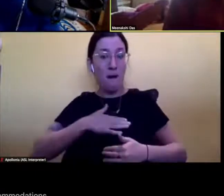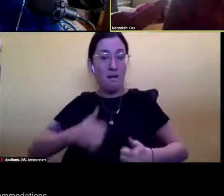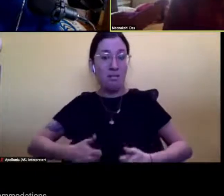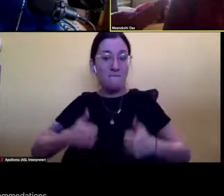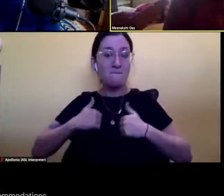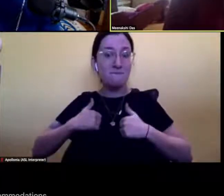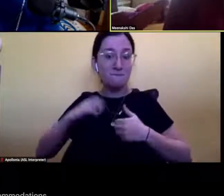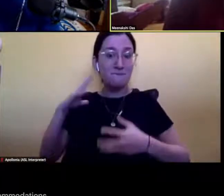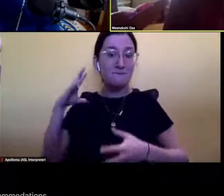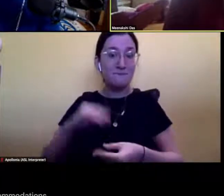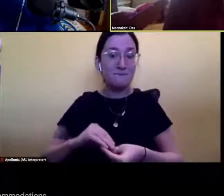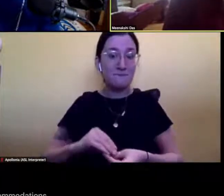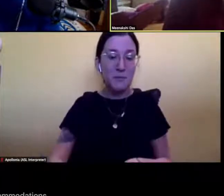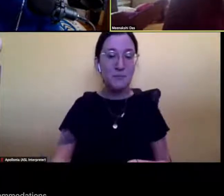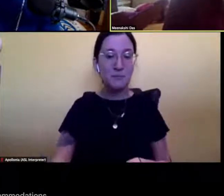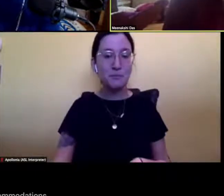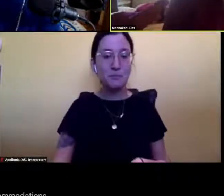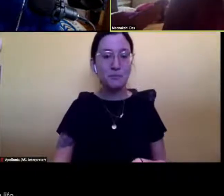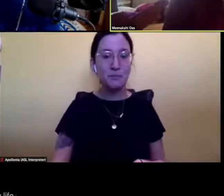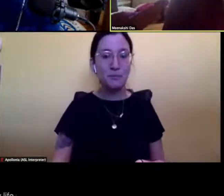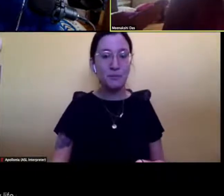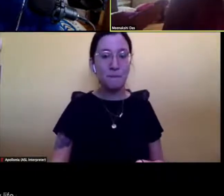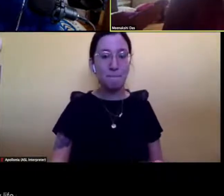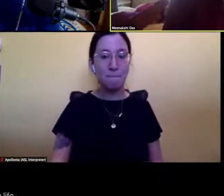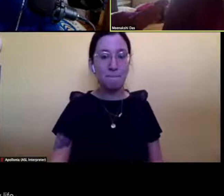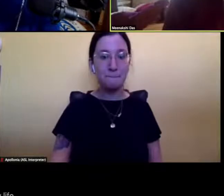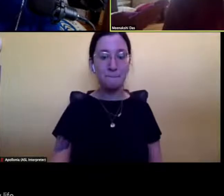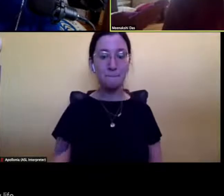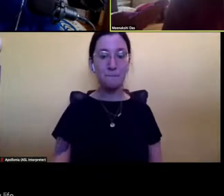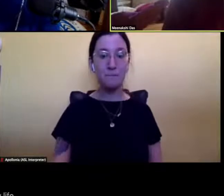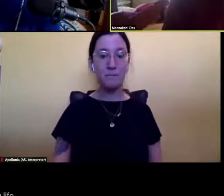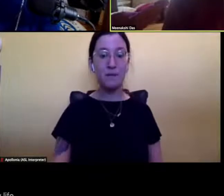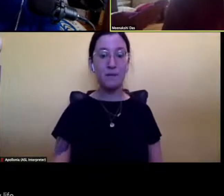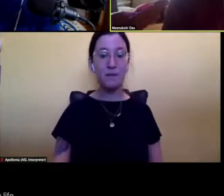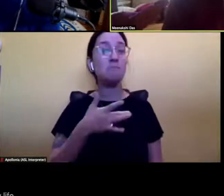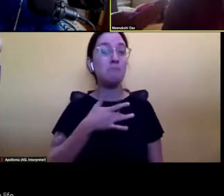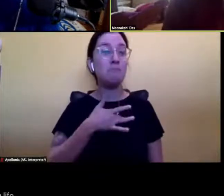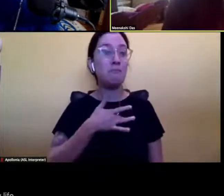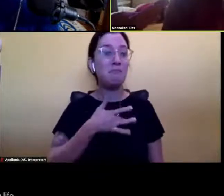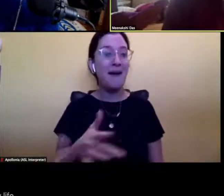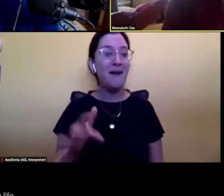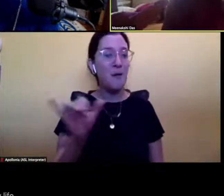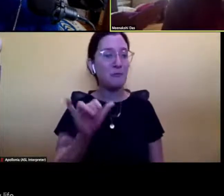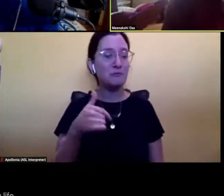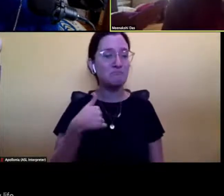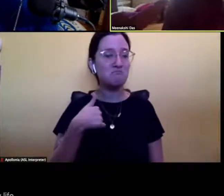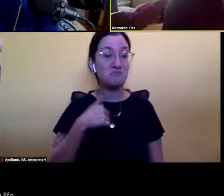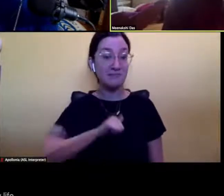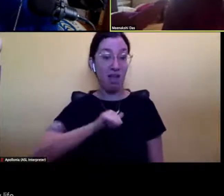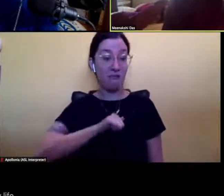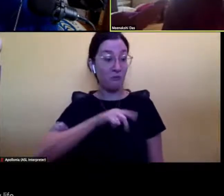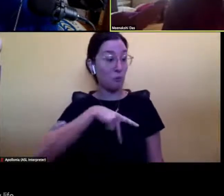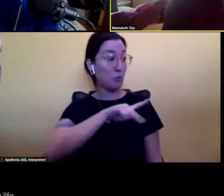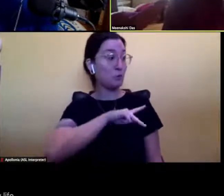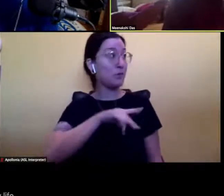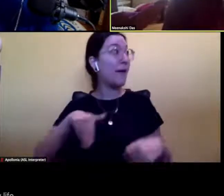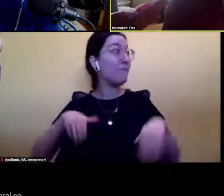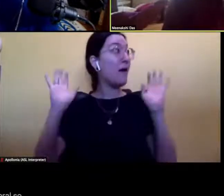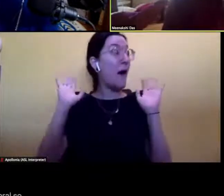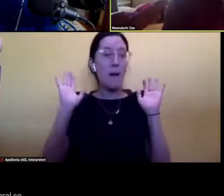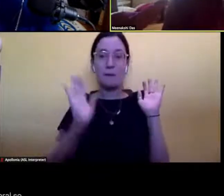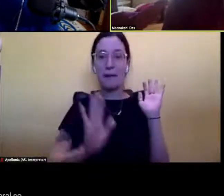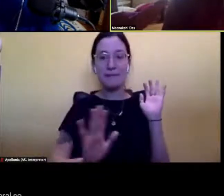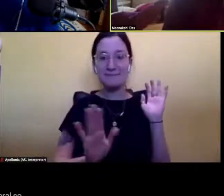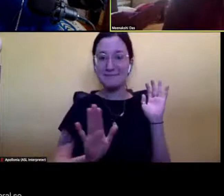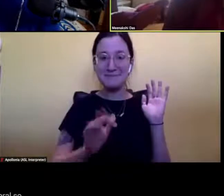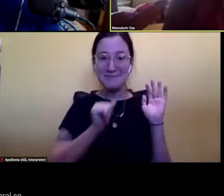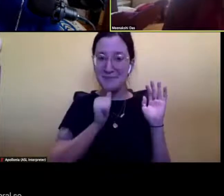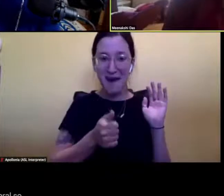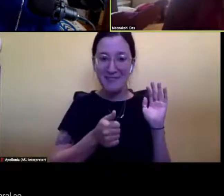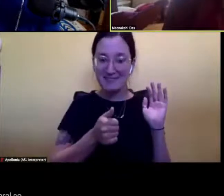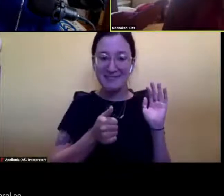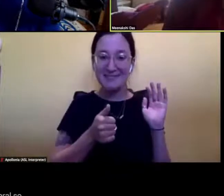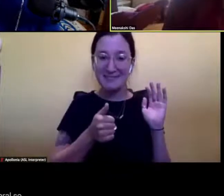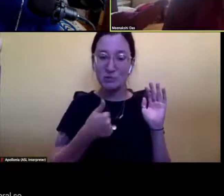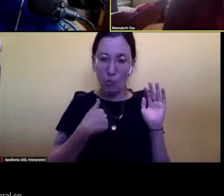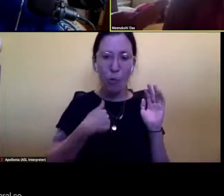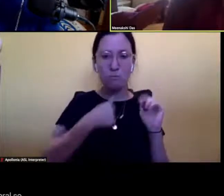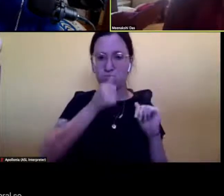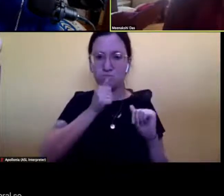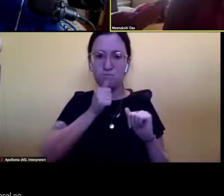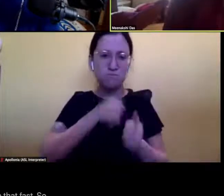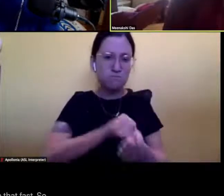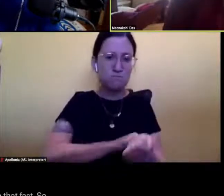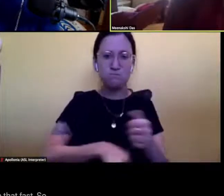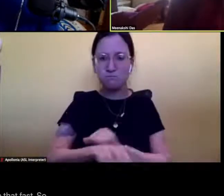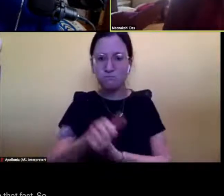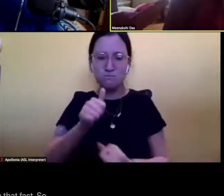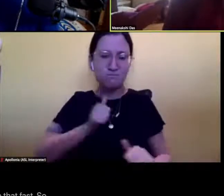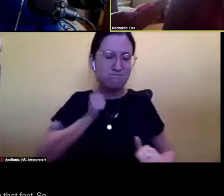In general, I don't give up that fast. So I think